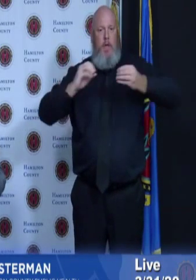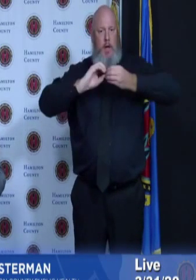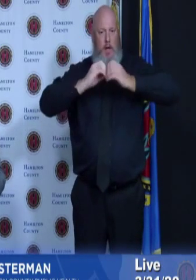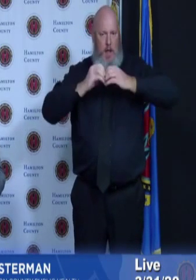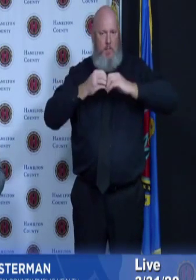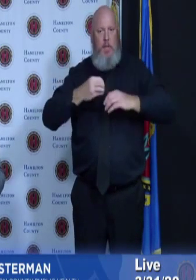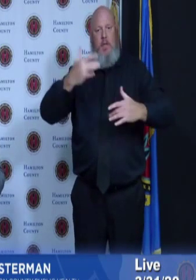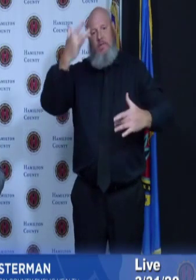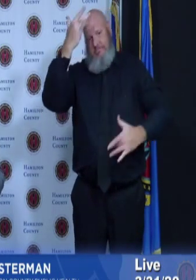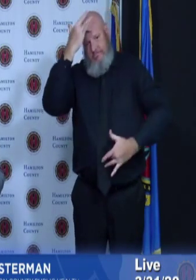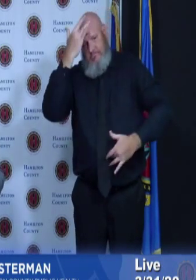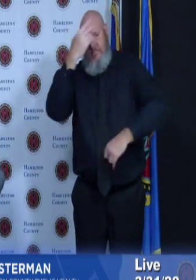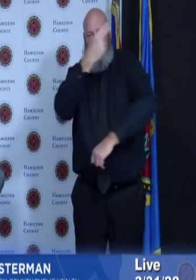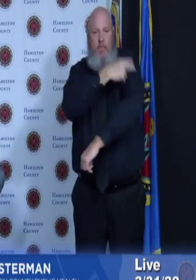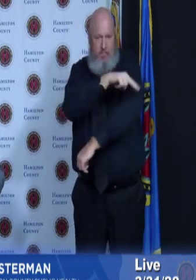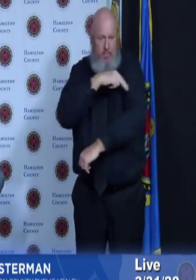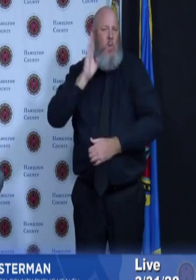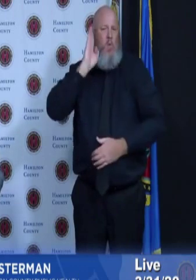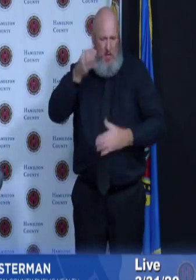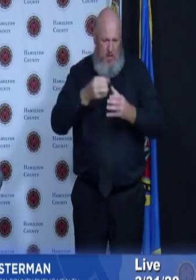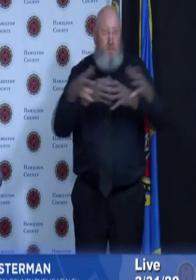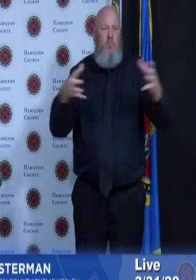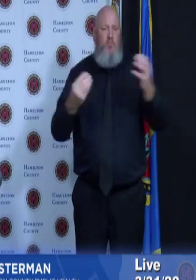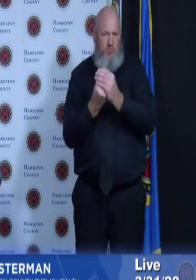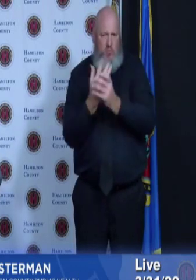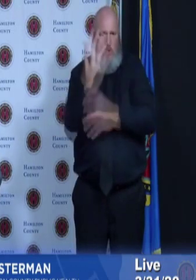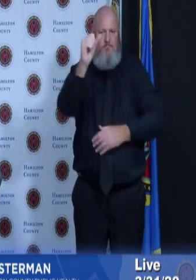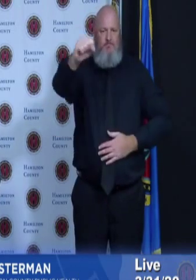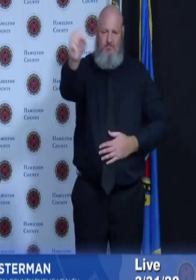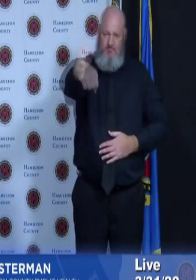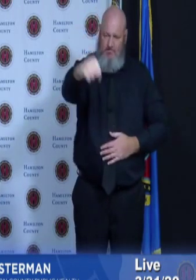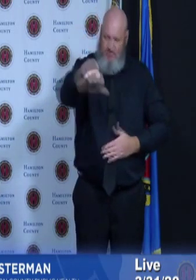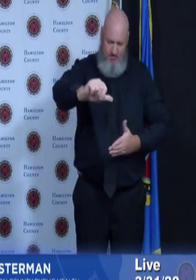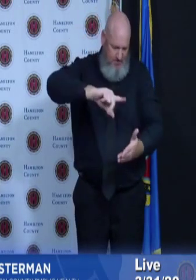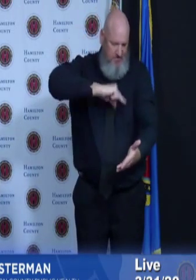indicated the steps we're taking now are helping to build capacity we're seeing